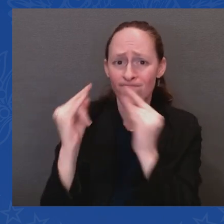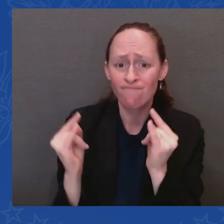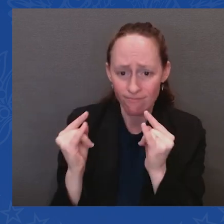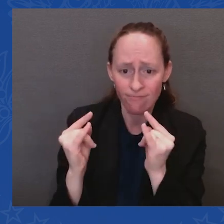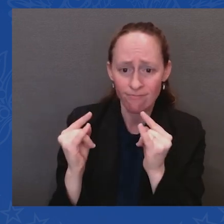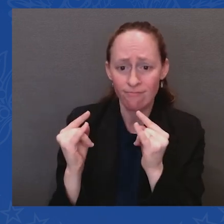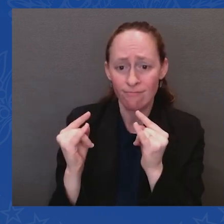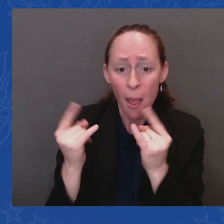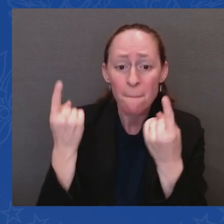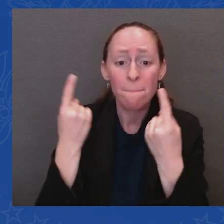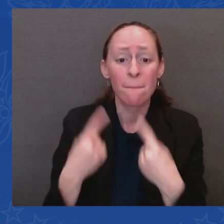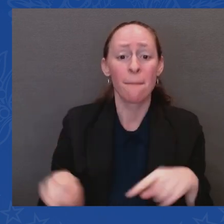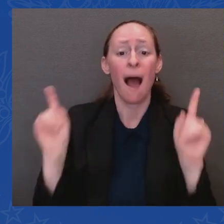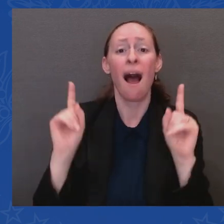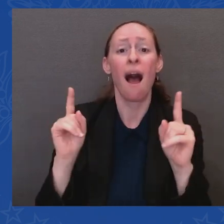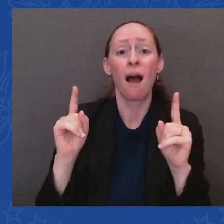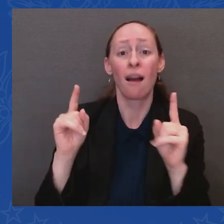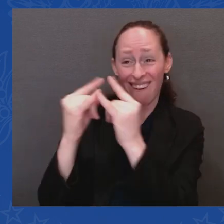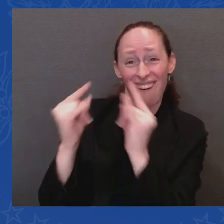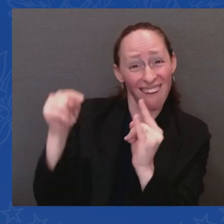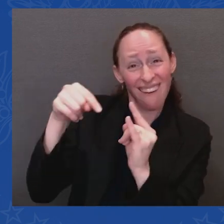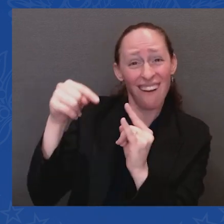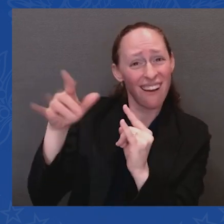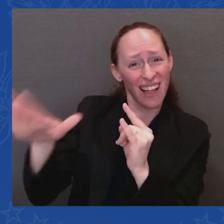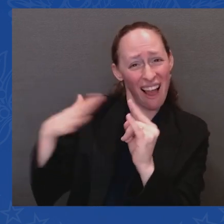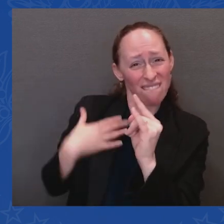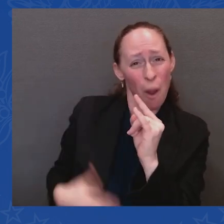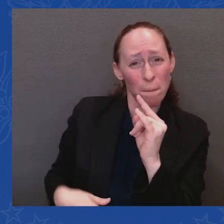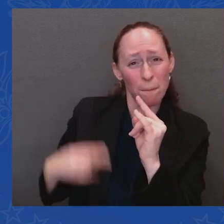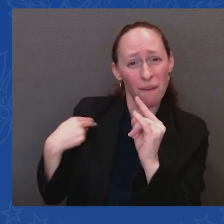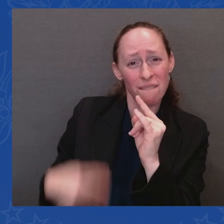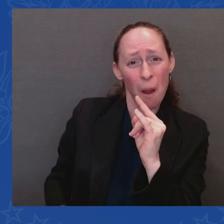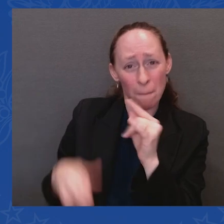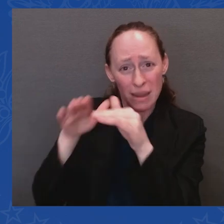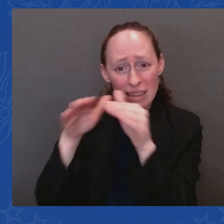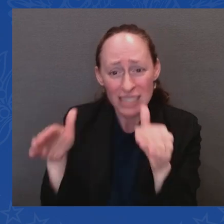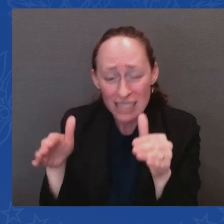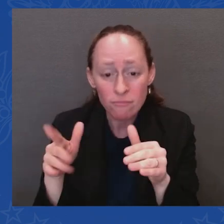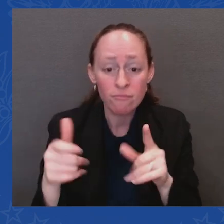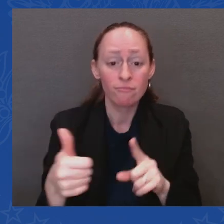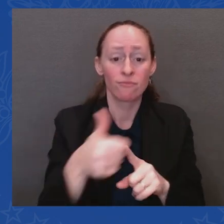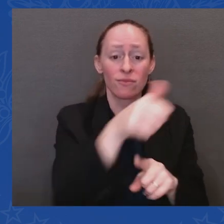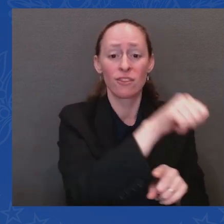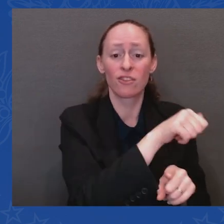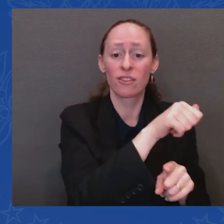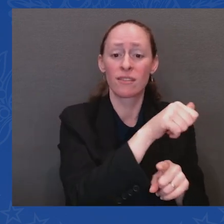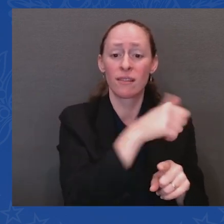It matters to the vet in Arkansas, who after answering duty's call on 9/11,